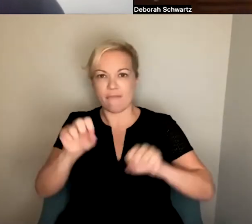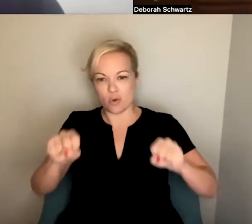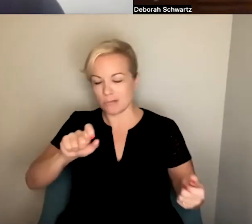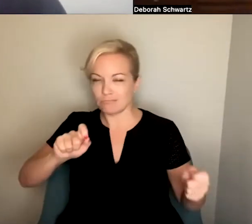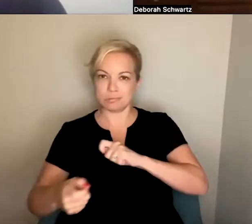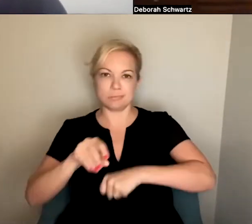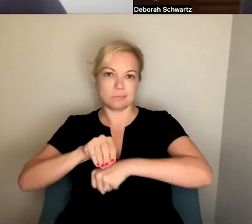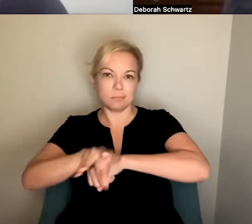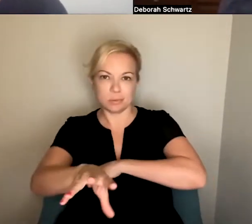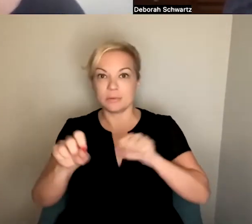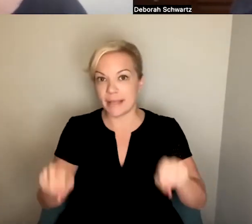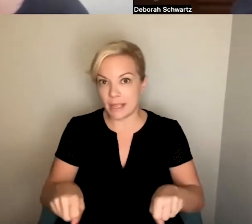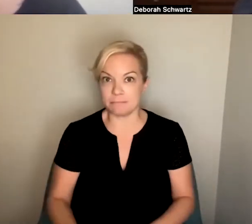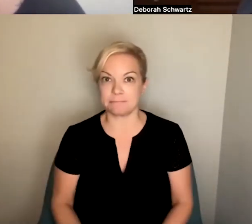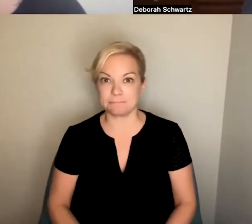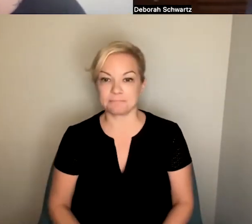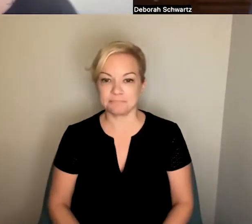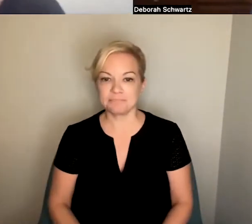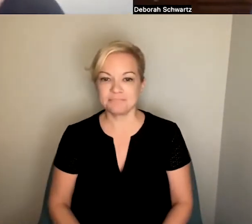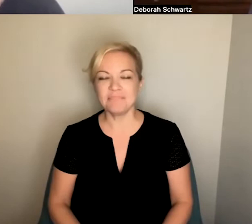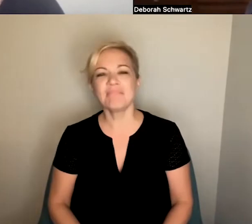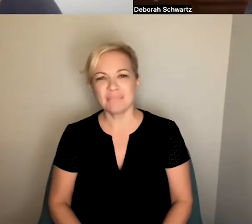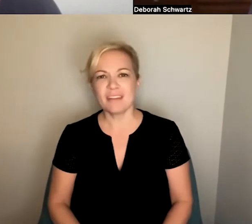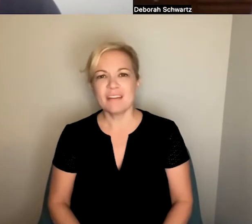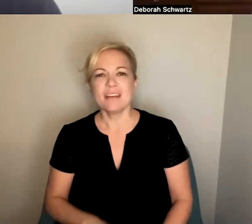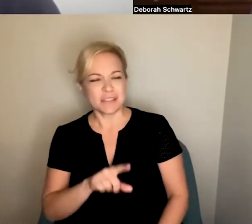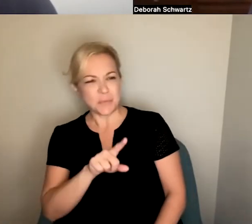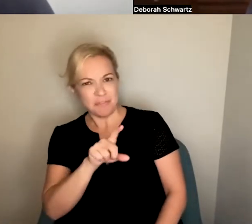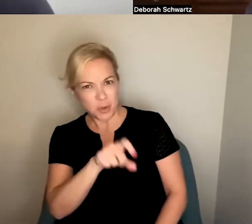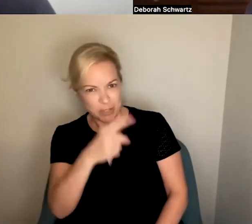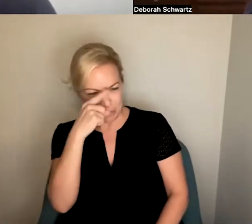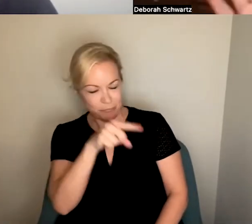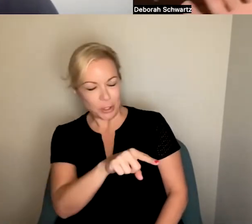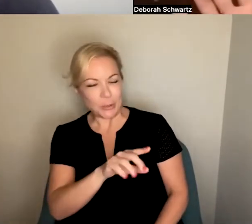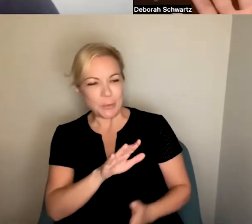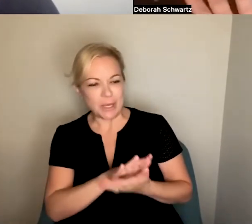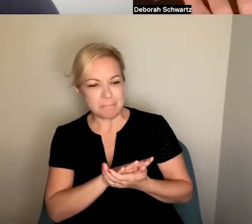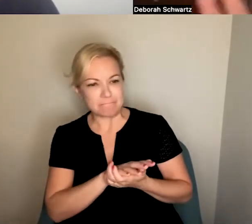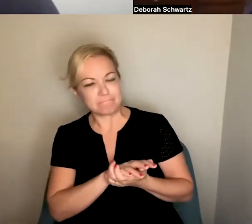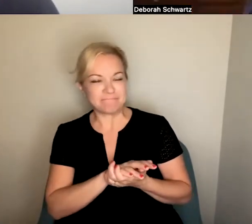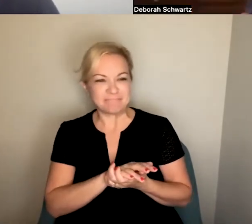So I also wanted to ask you a question I'm a little, I, I worry that I'm going to sound a